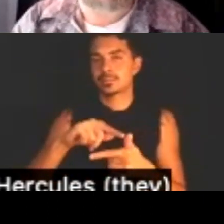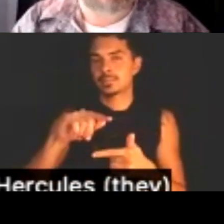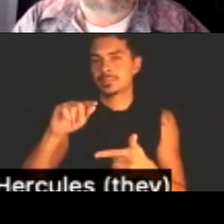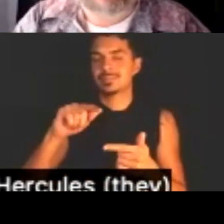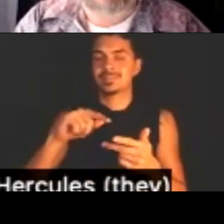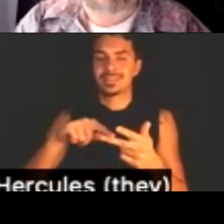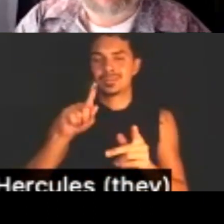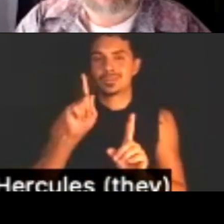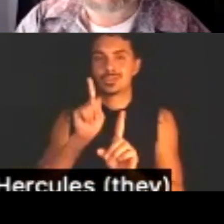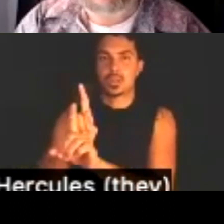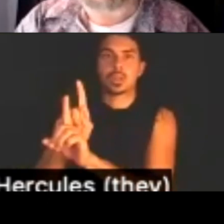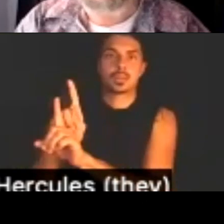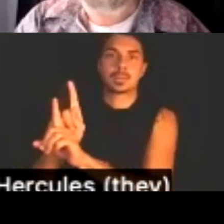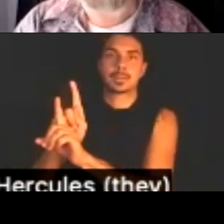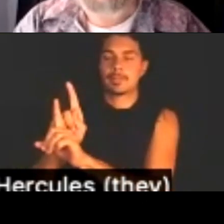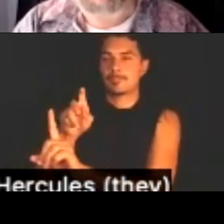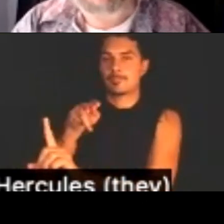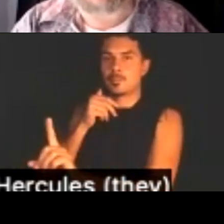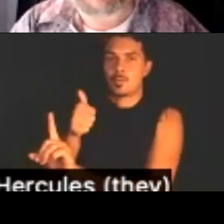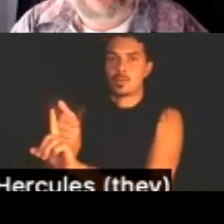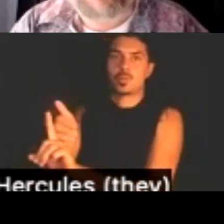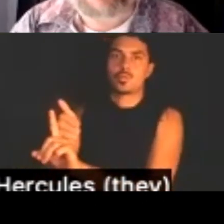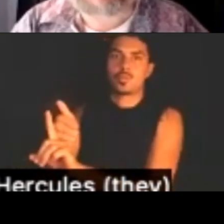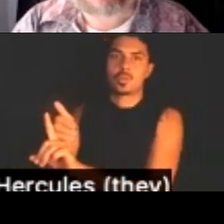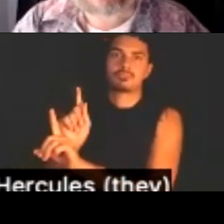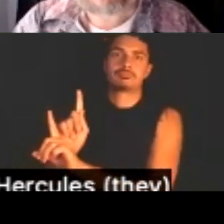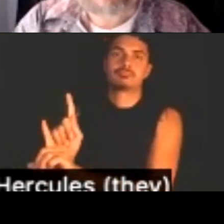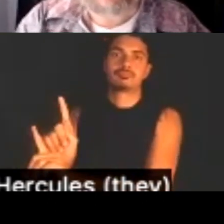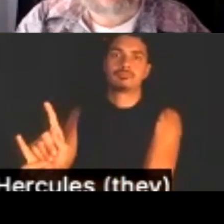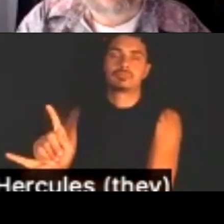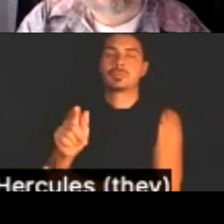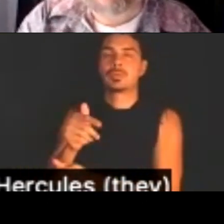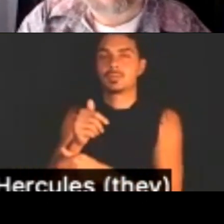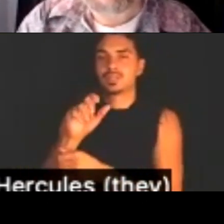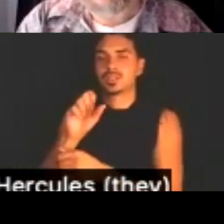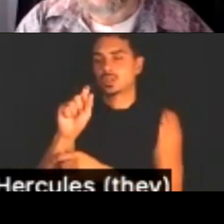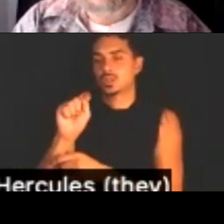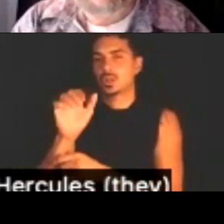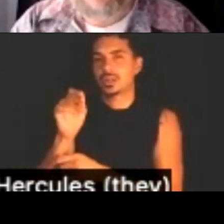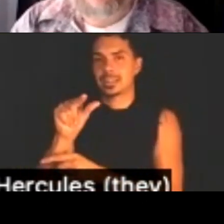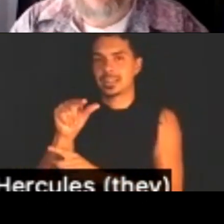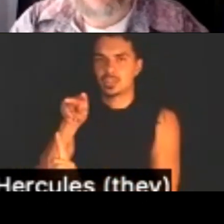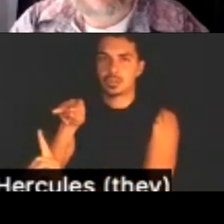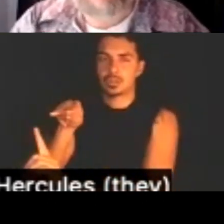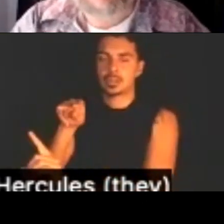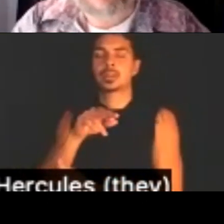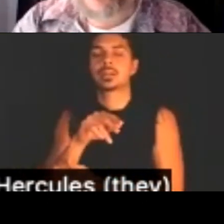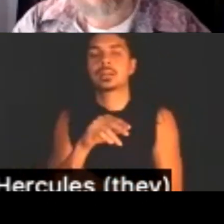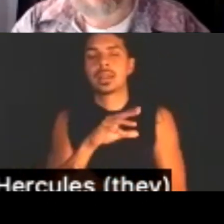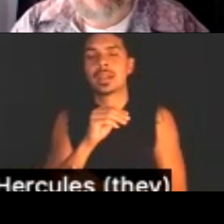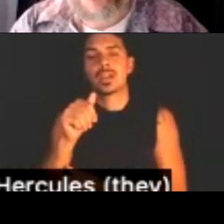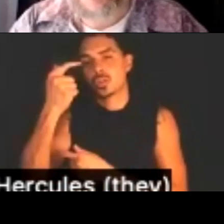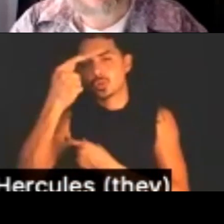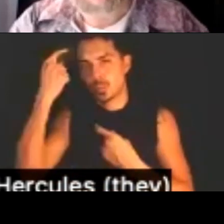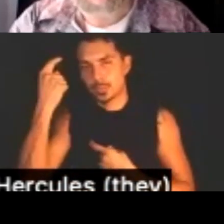hate motivated crimes, and other forms of trauma. We spend about 75% of our time roughly